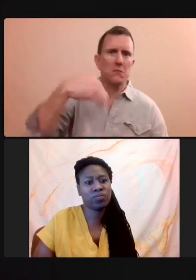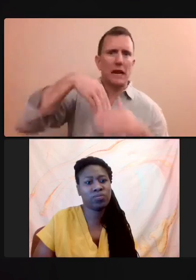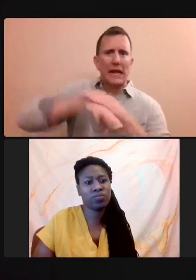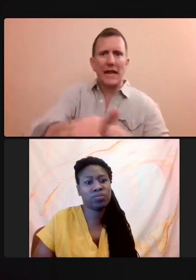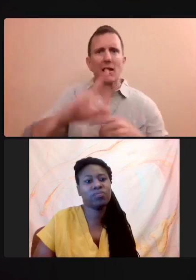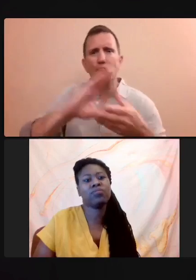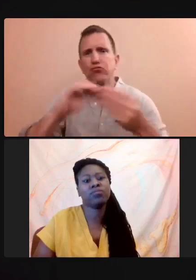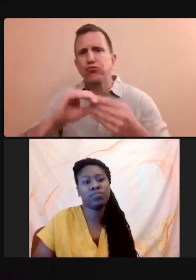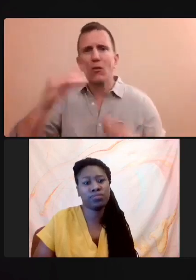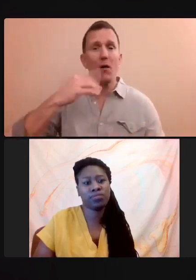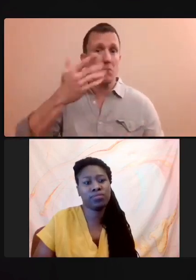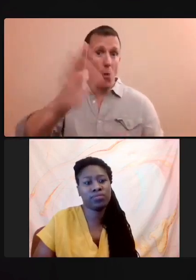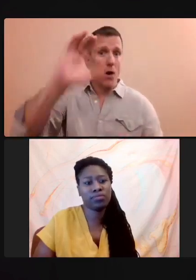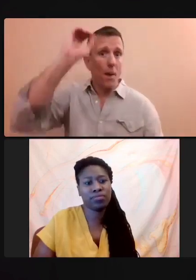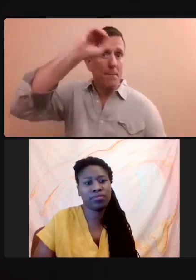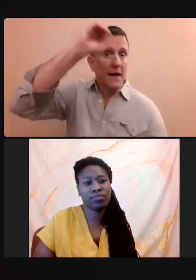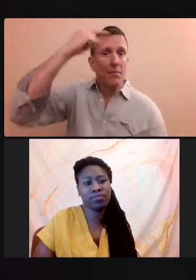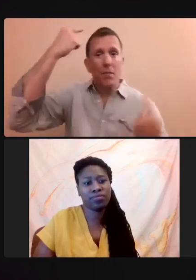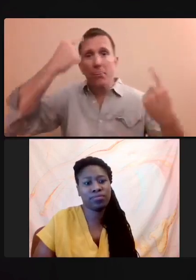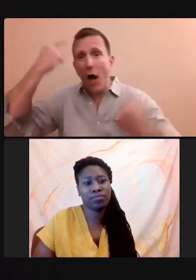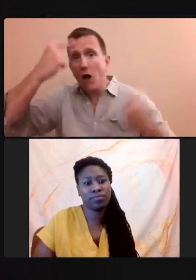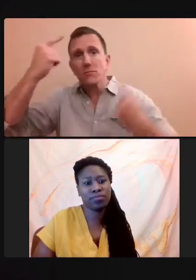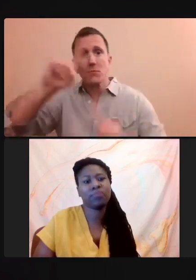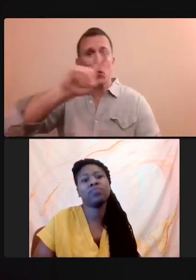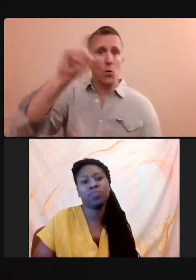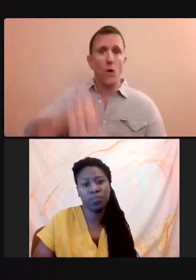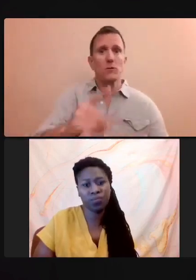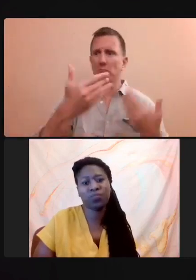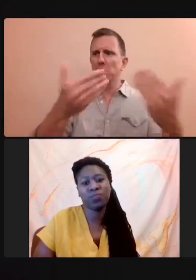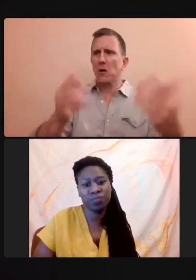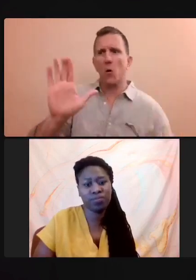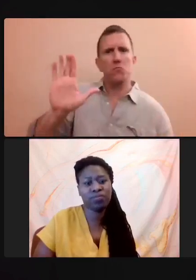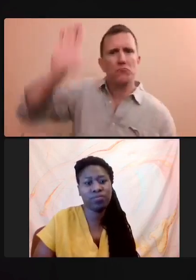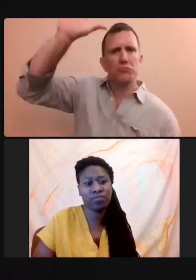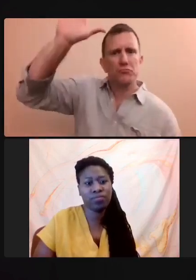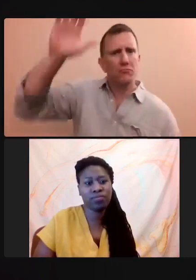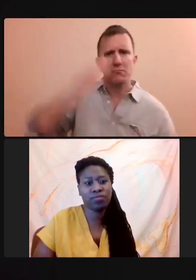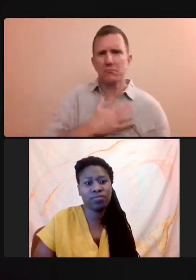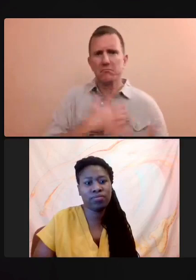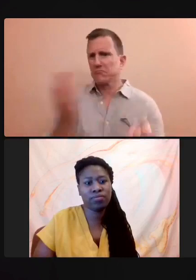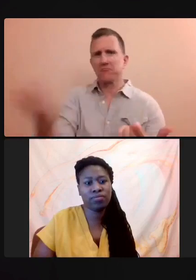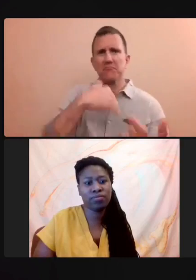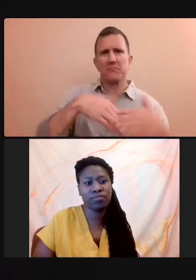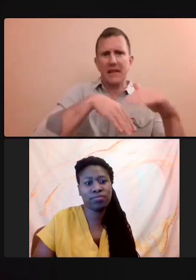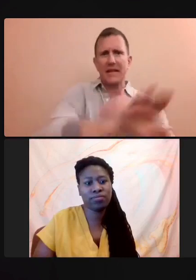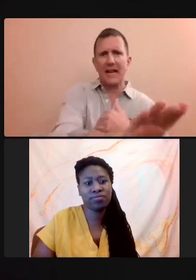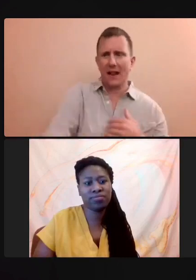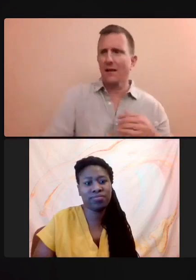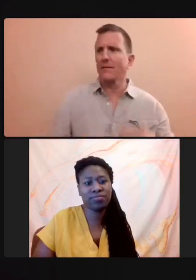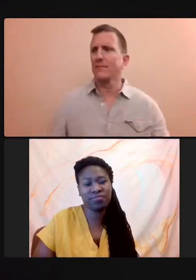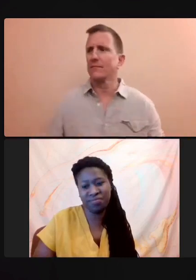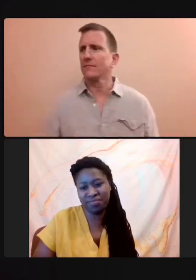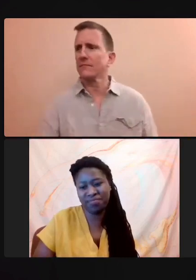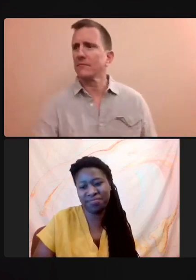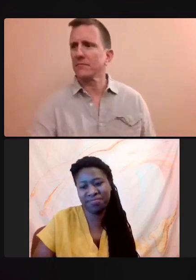and apply to their process in their mentoring relationships and hopefully we can share that with interpreting programs